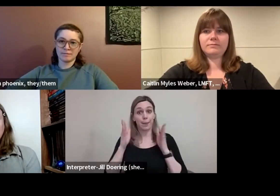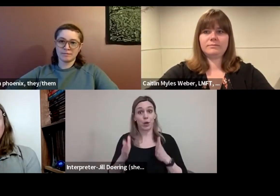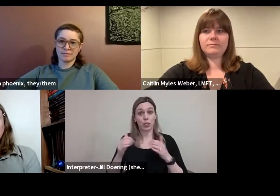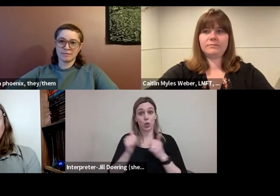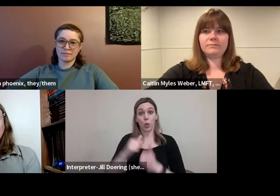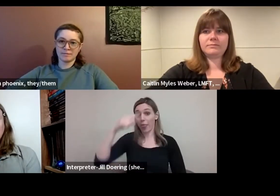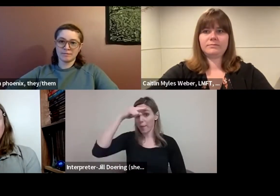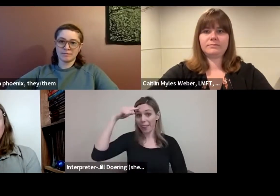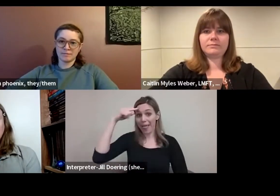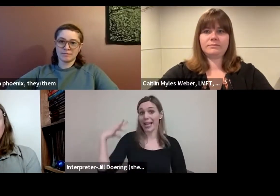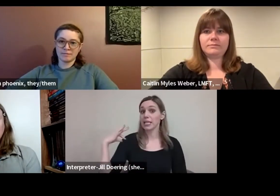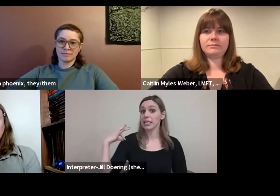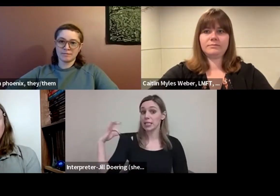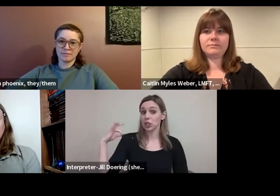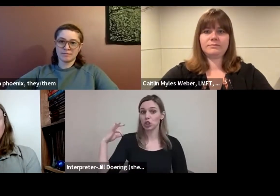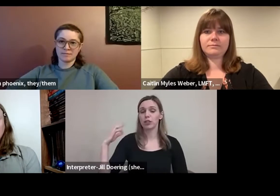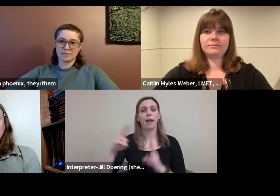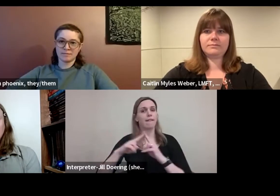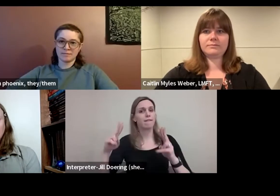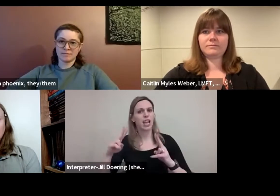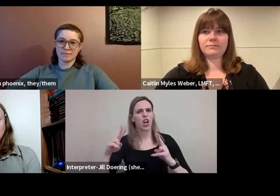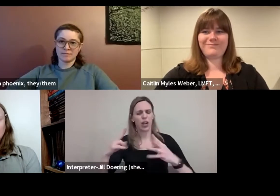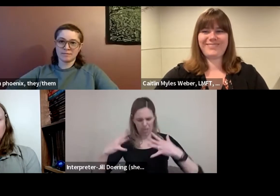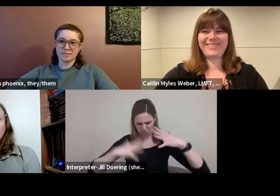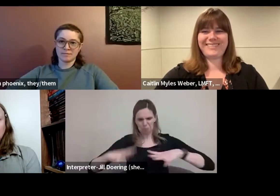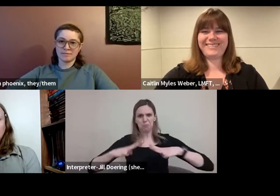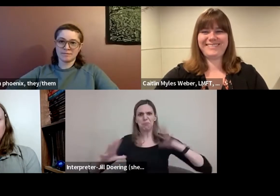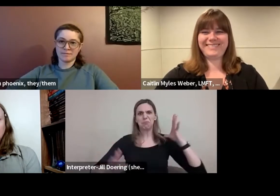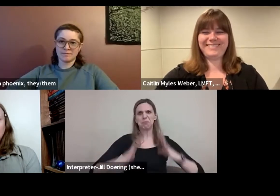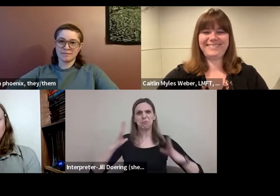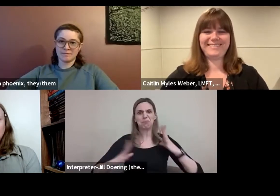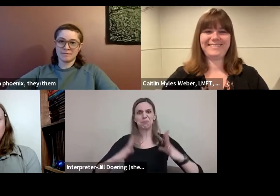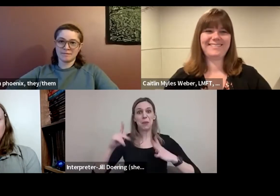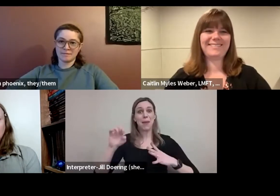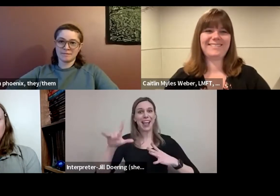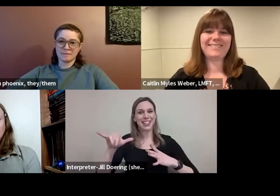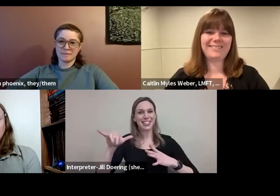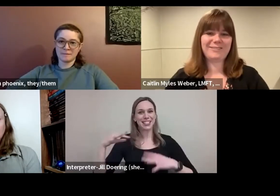a very loud paisley shirt, glasses, short hair, short beard.